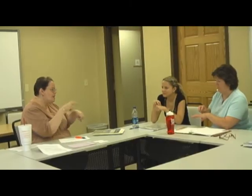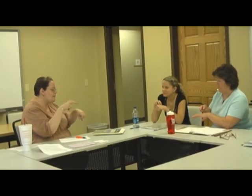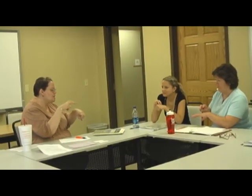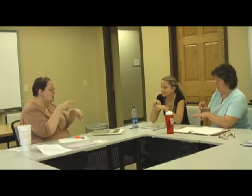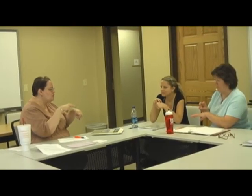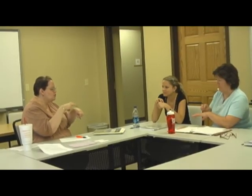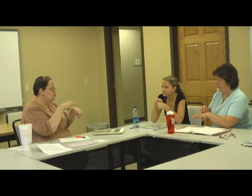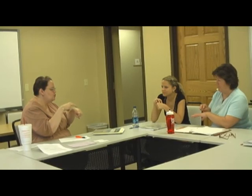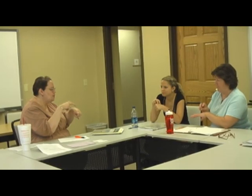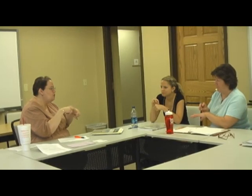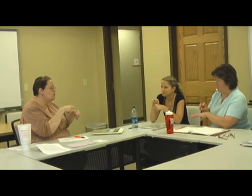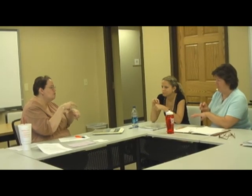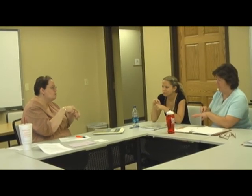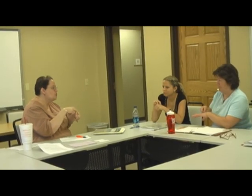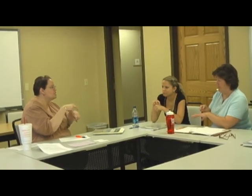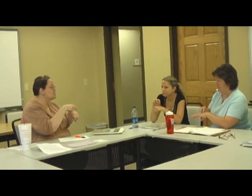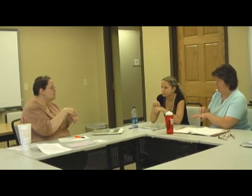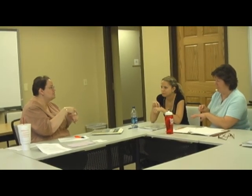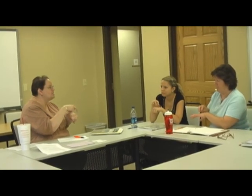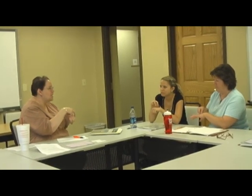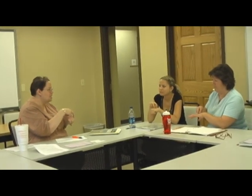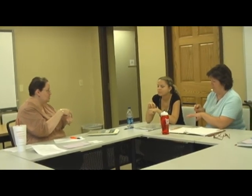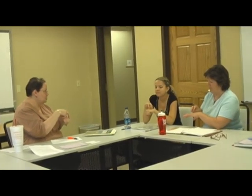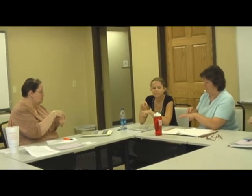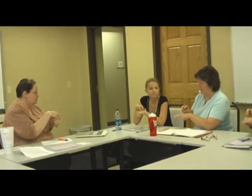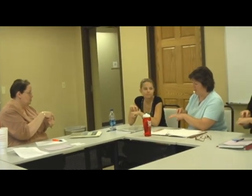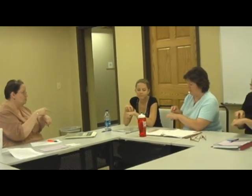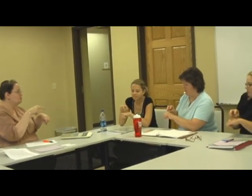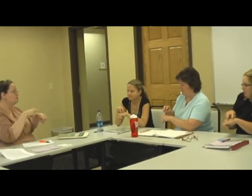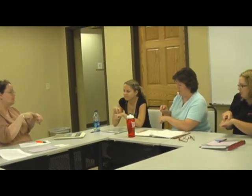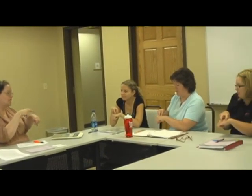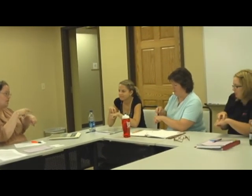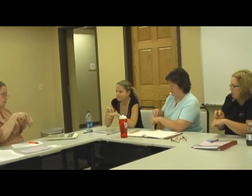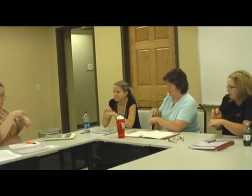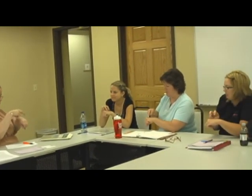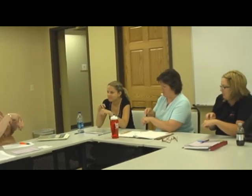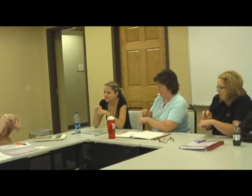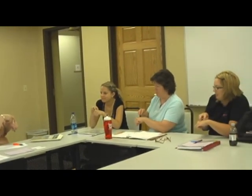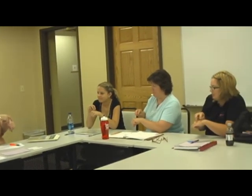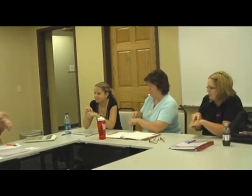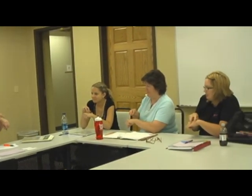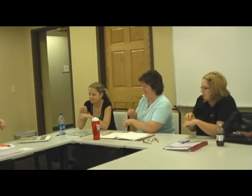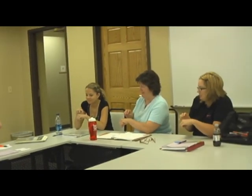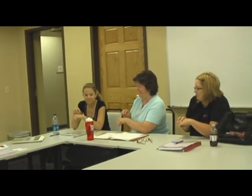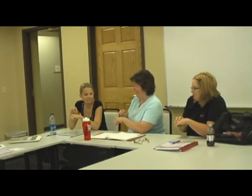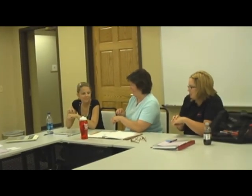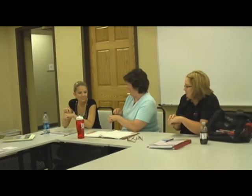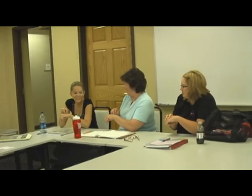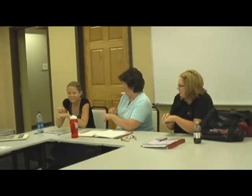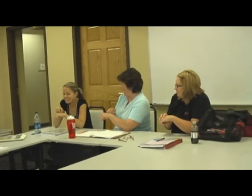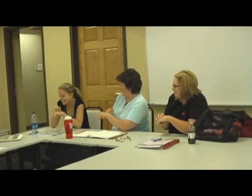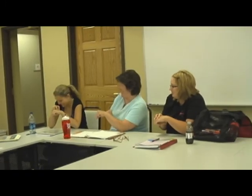pre-k through twelfth grade, or they can teach in regular education,